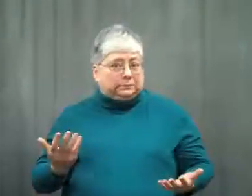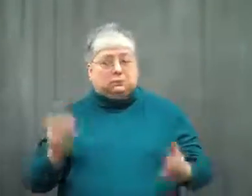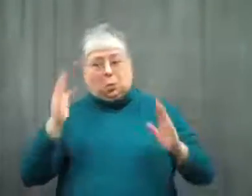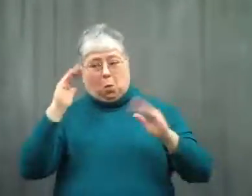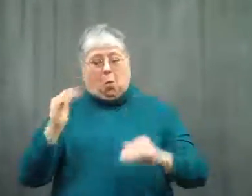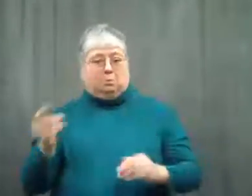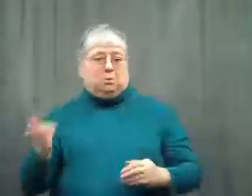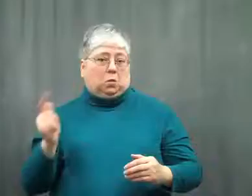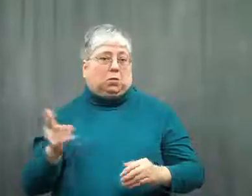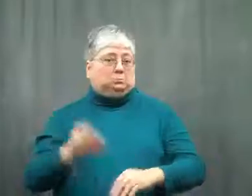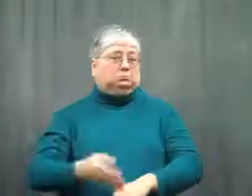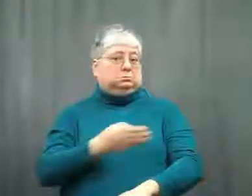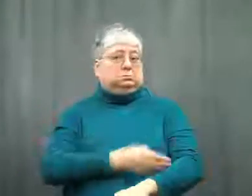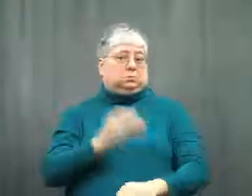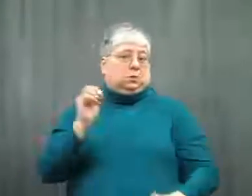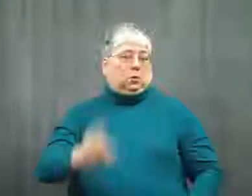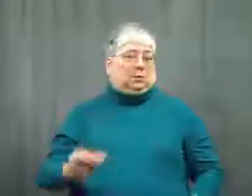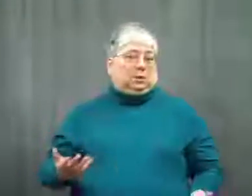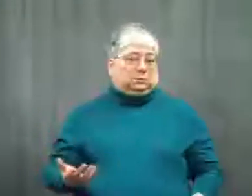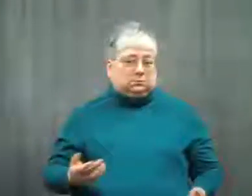Hopefully she'll improve and be ok.